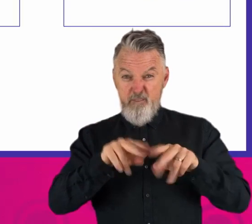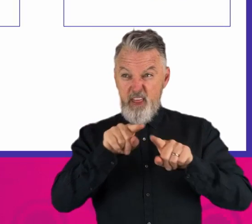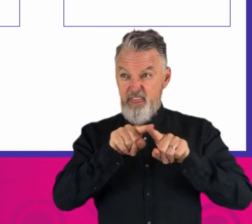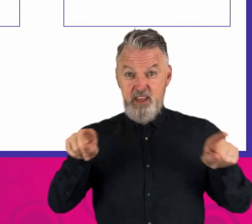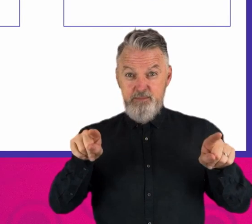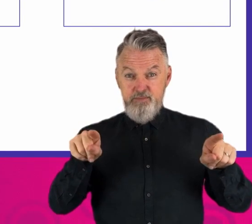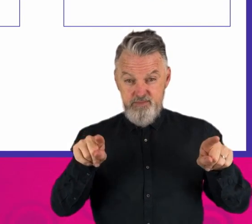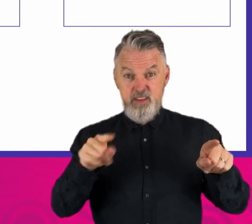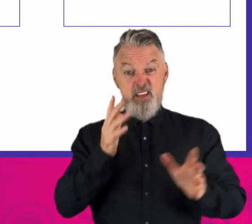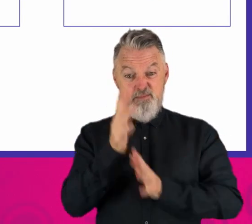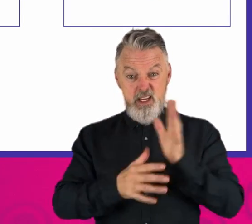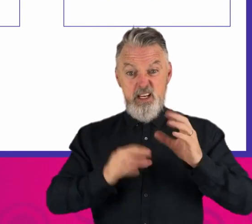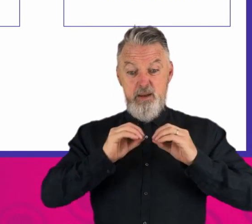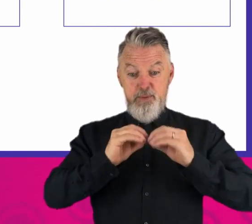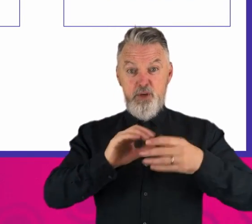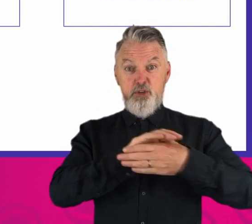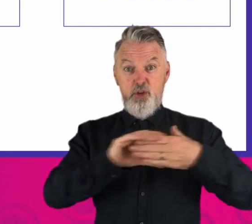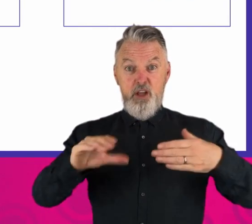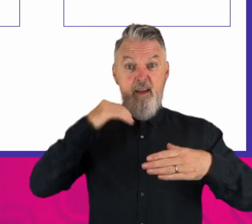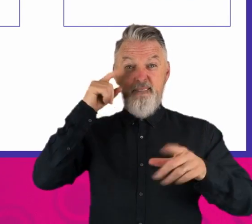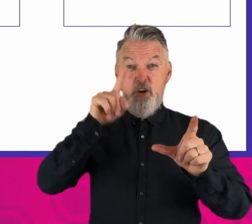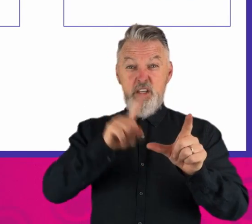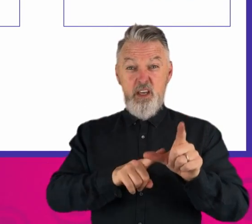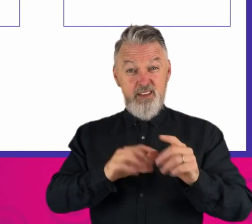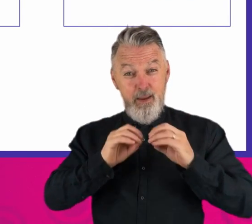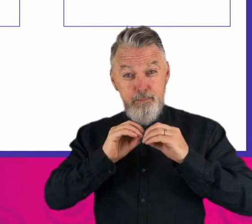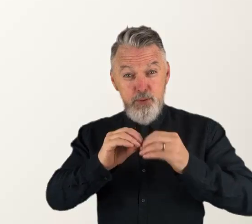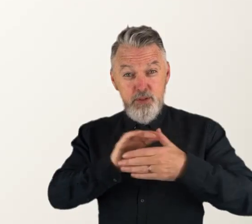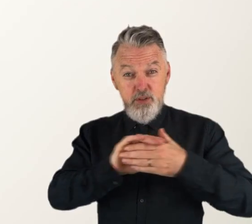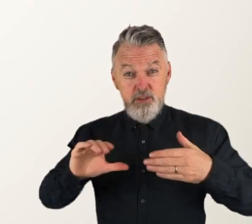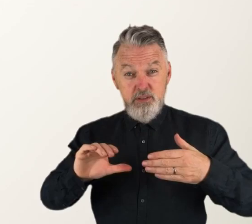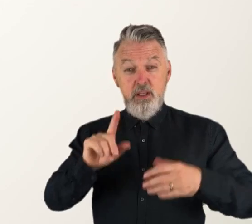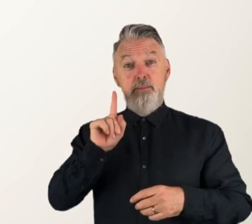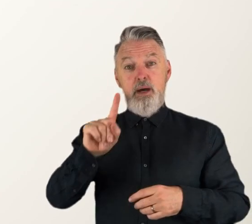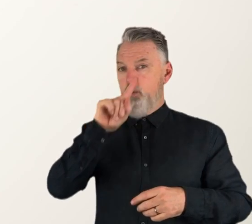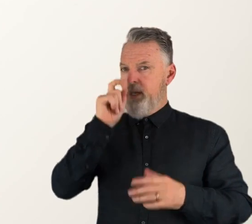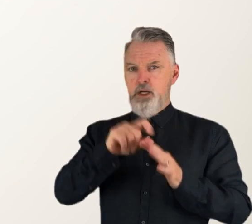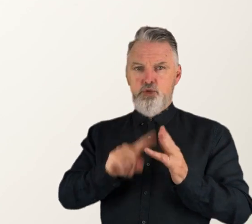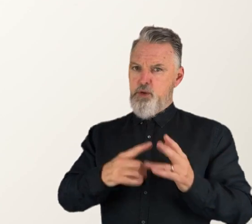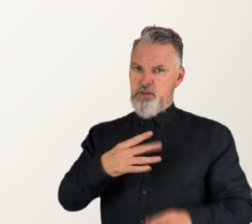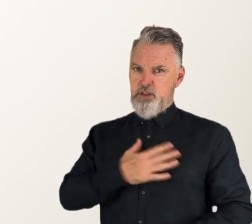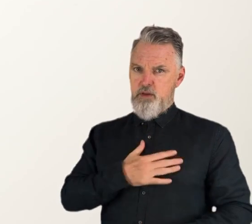we'll be netting a billion dollars in annual revenue a billion dollars. But we can't do it alone – We definitely need your help